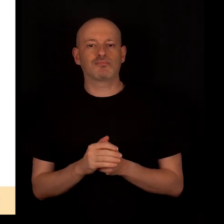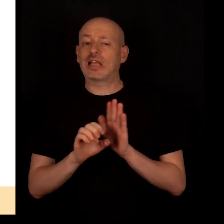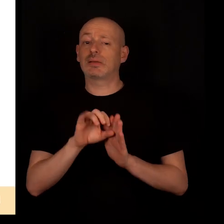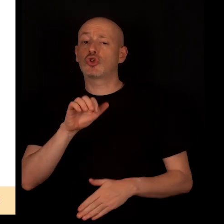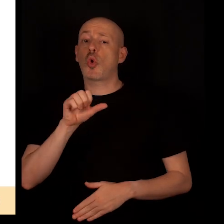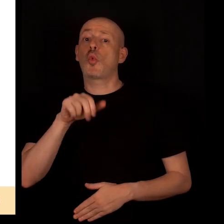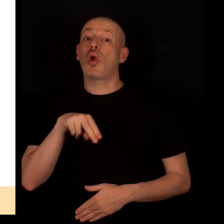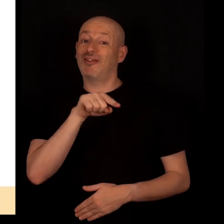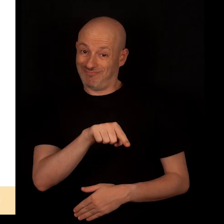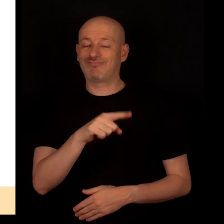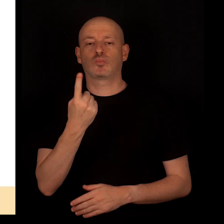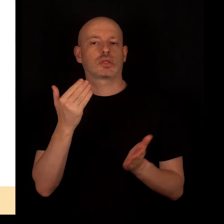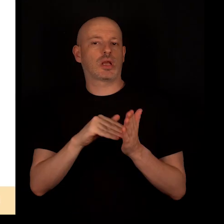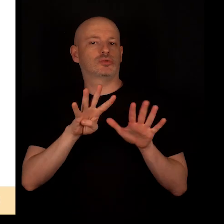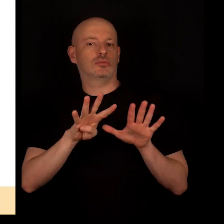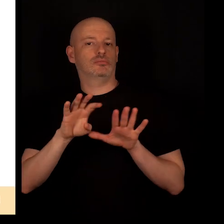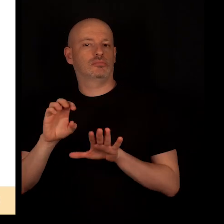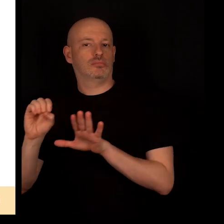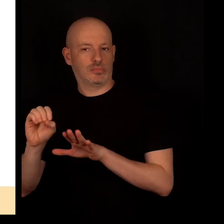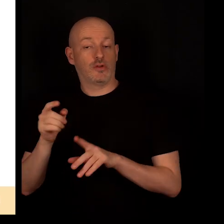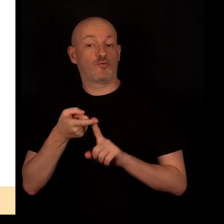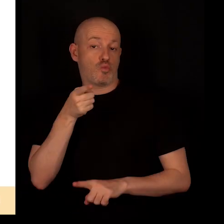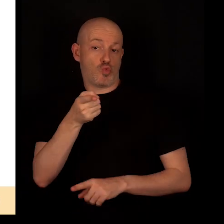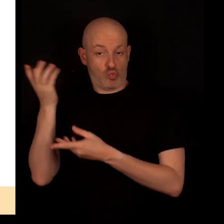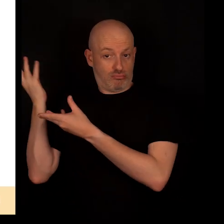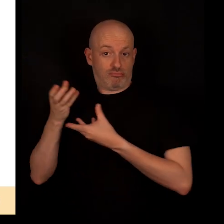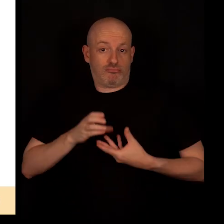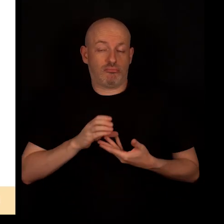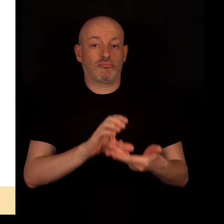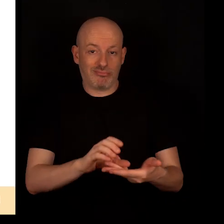For example, Yoan will receive €1900 from you,